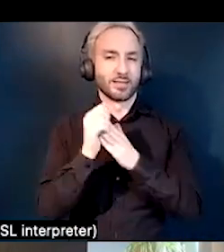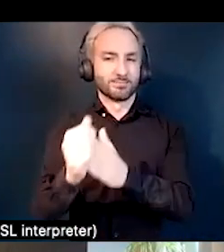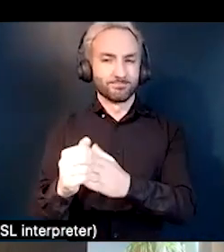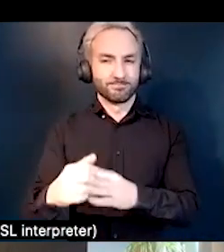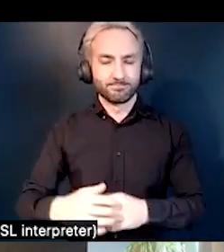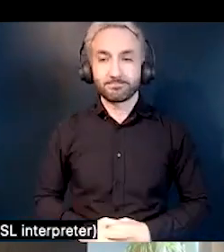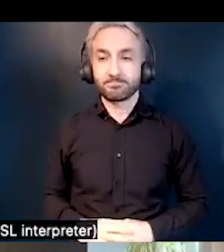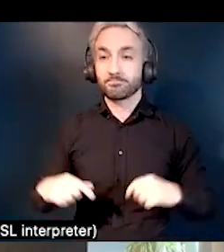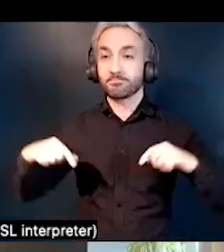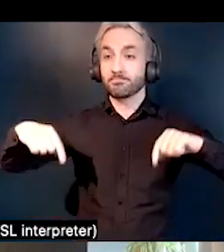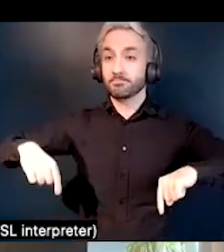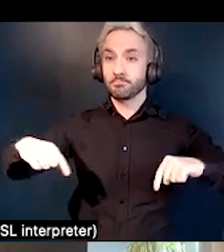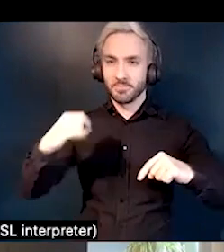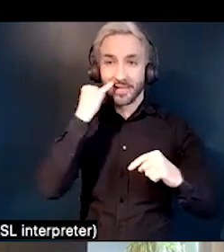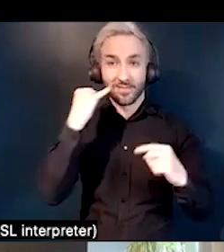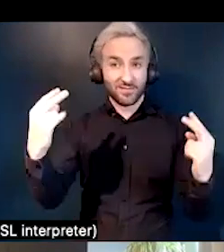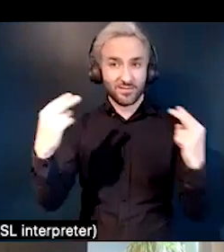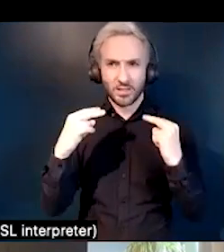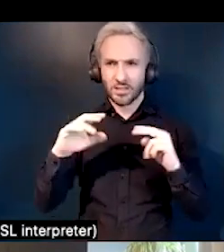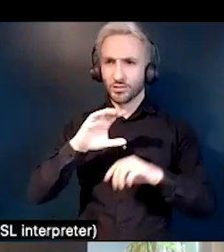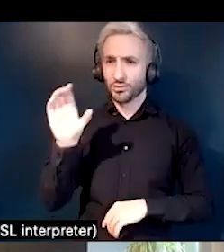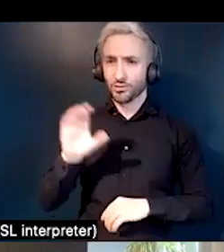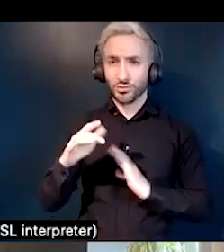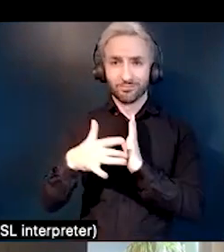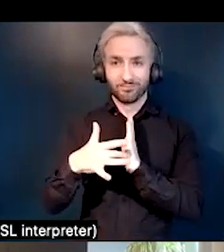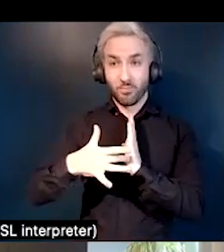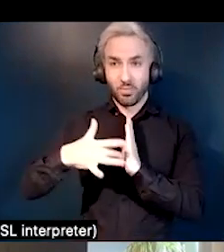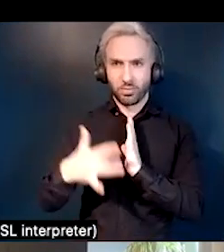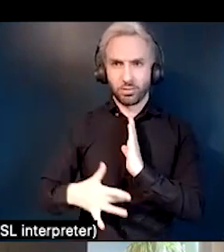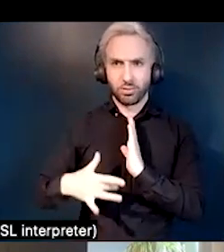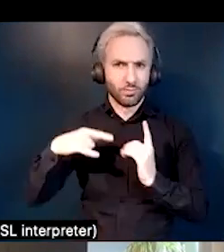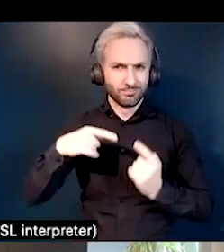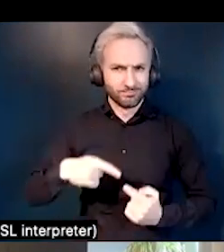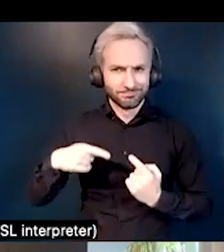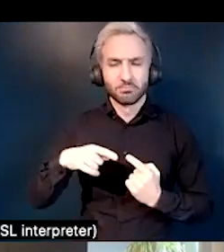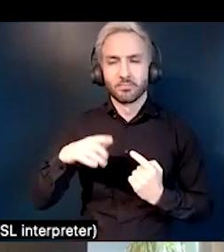difficulties with Zoom or have any tech-related questions, please put your questions in the chat,